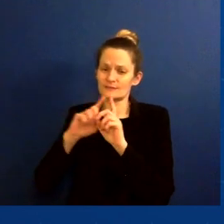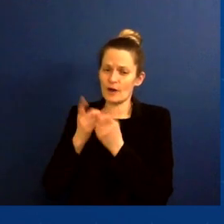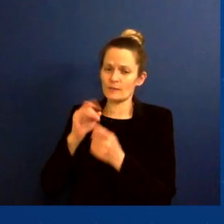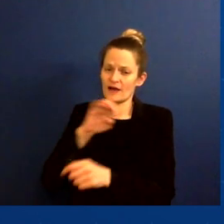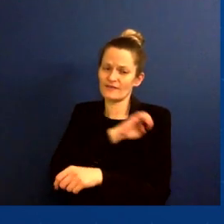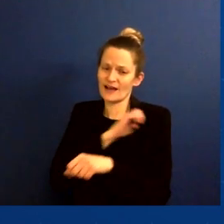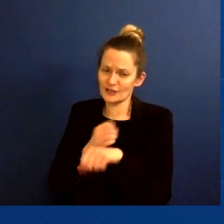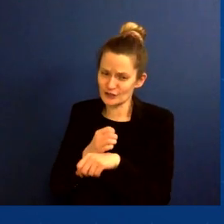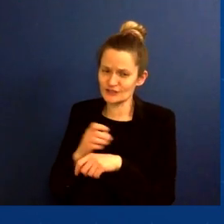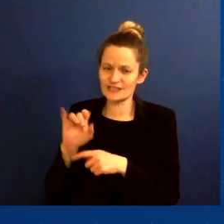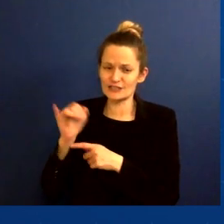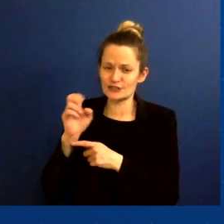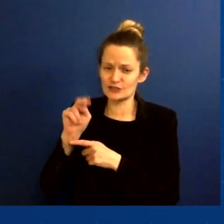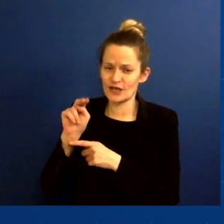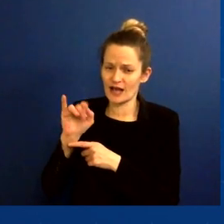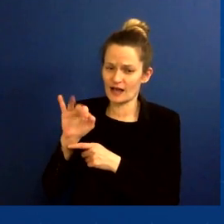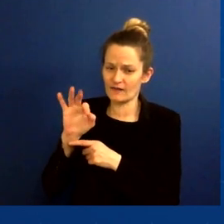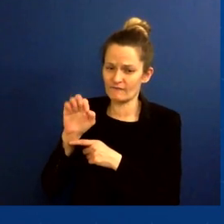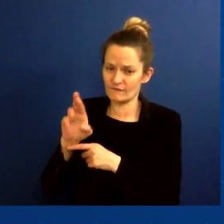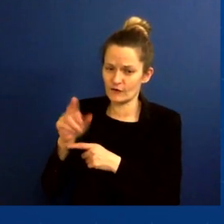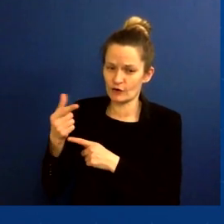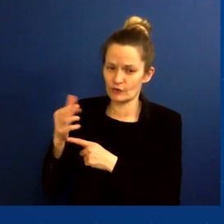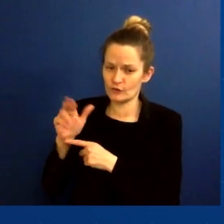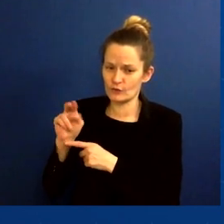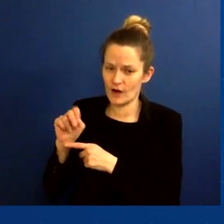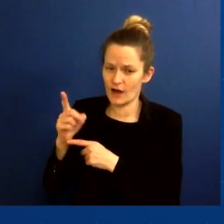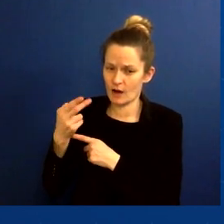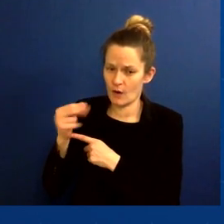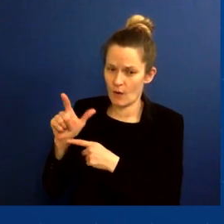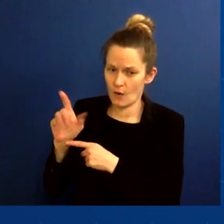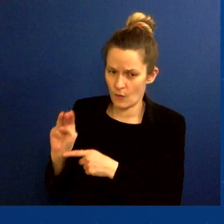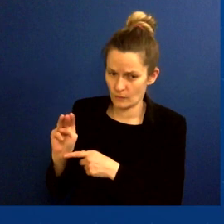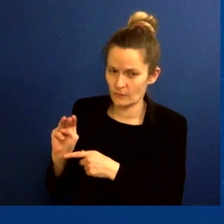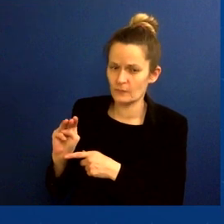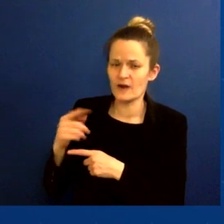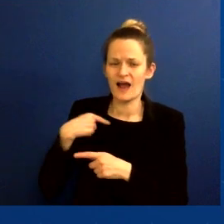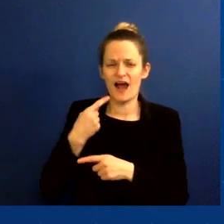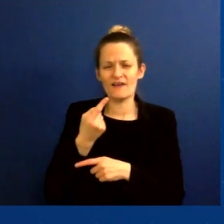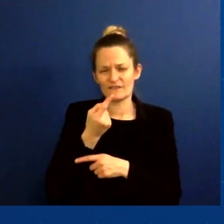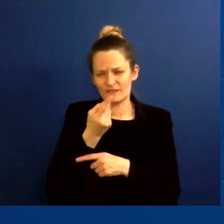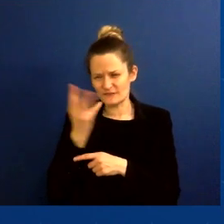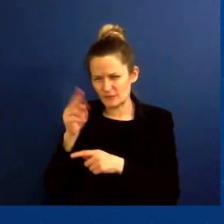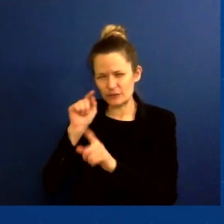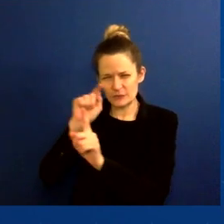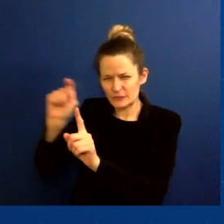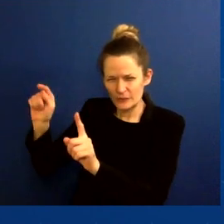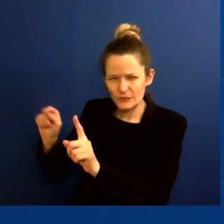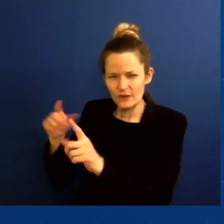And -- and I want to thank the Maryland delegation: Ben Cardin, who's been a friend for a long time;